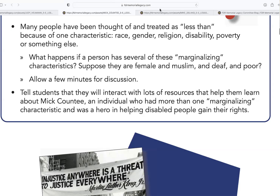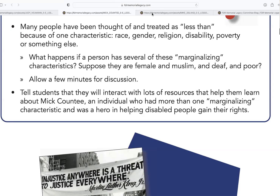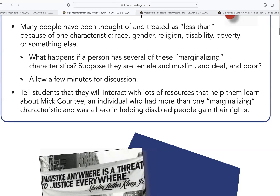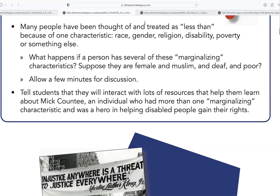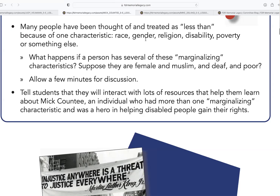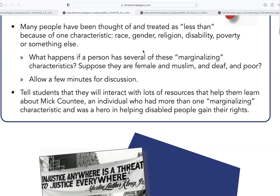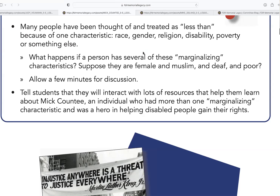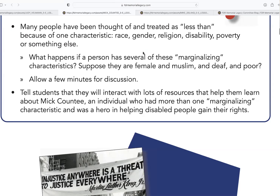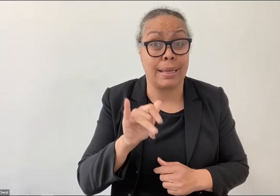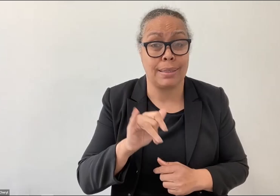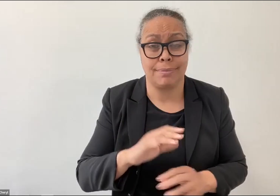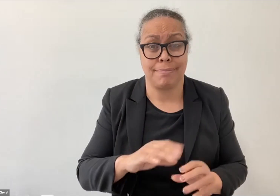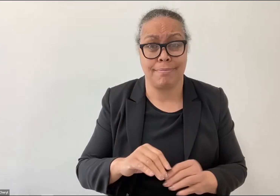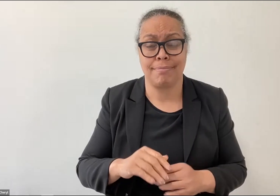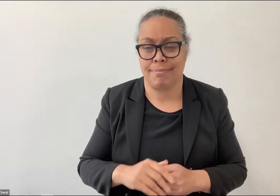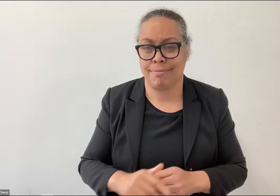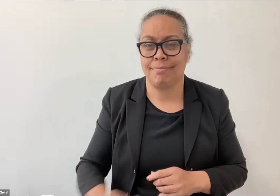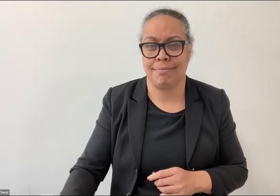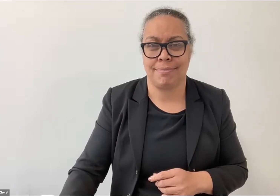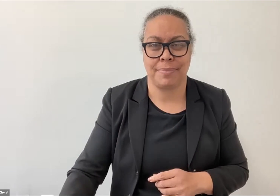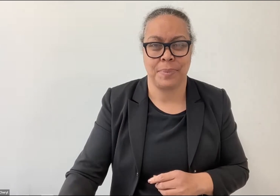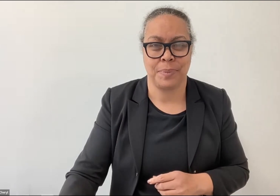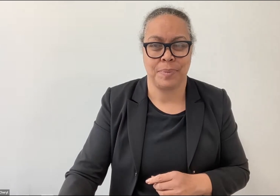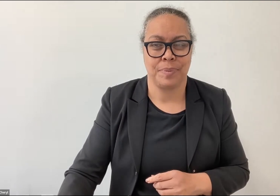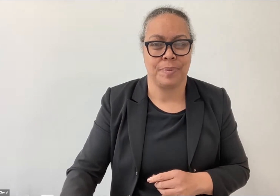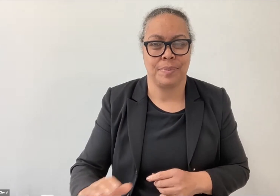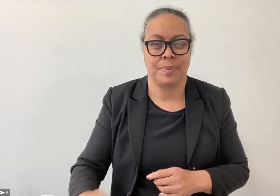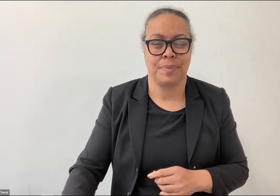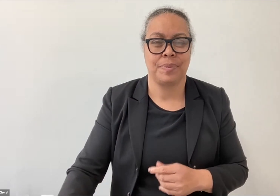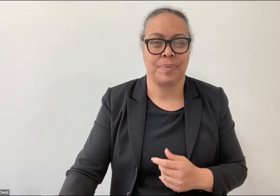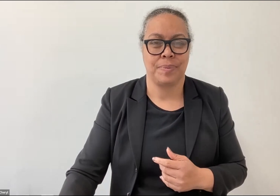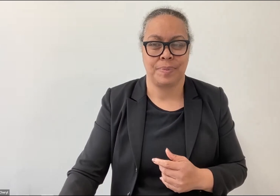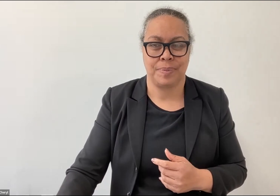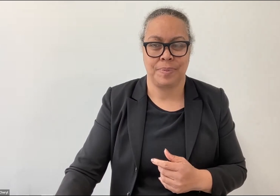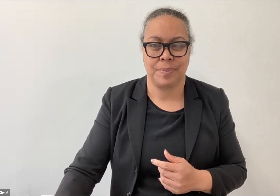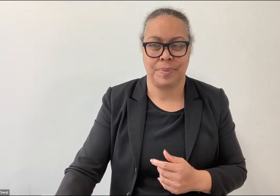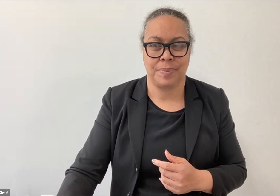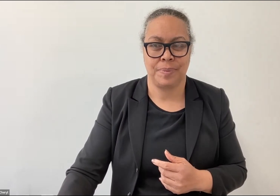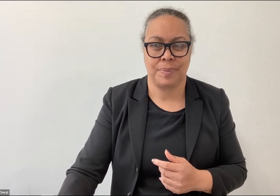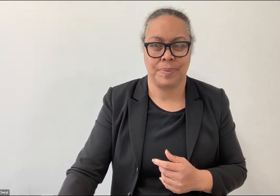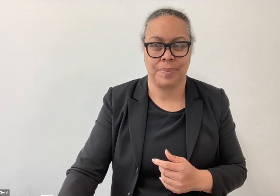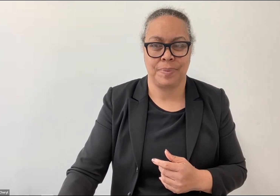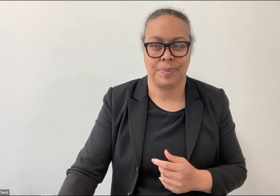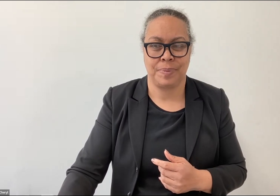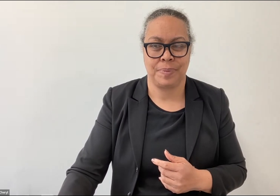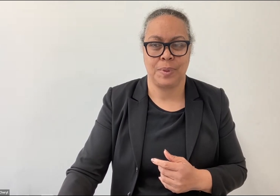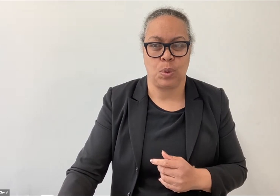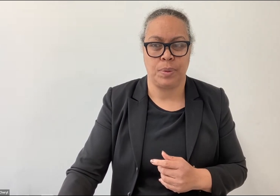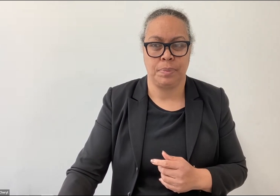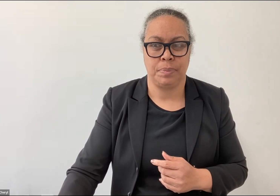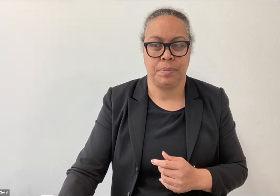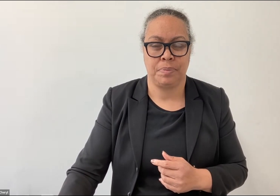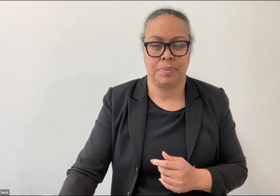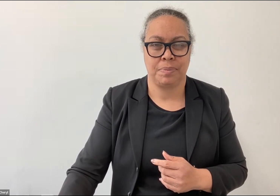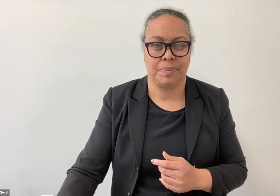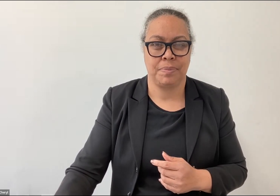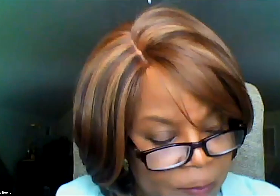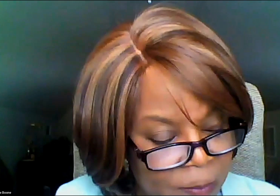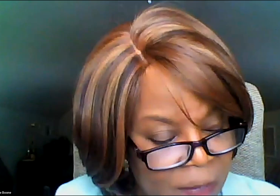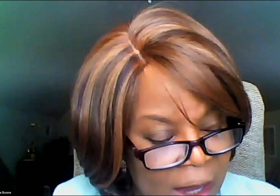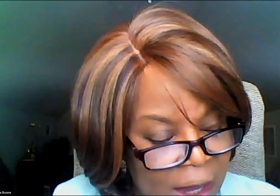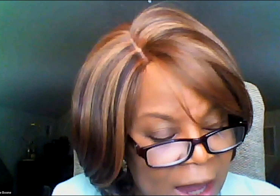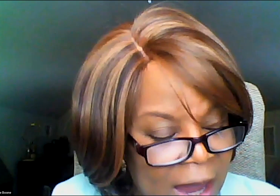Kelly. Our resources also. might feature a noted celebrity.